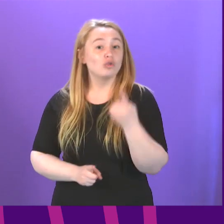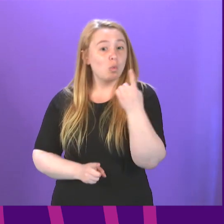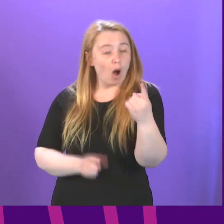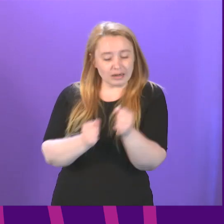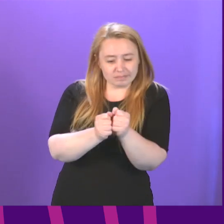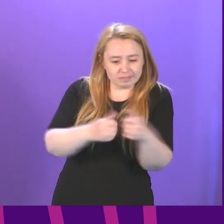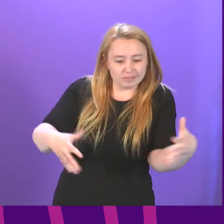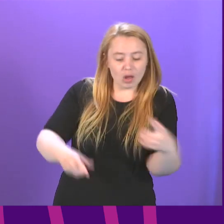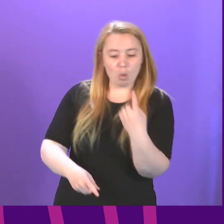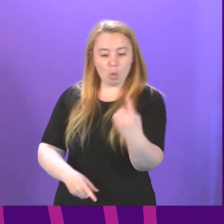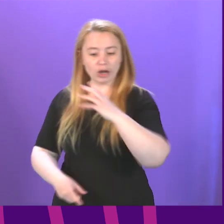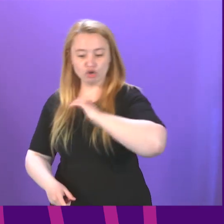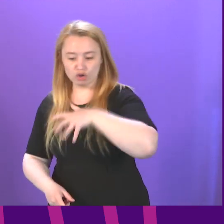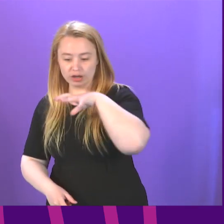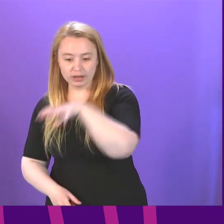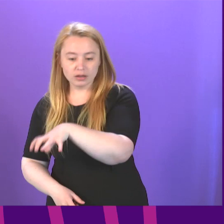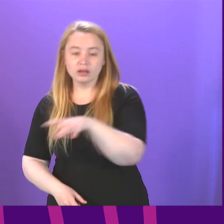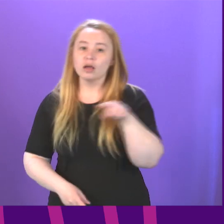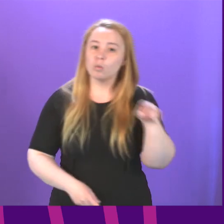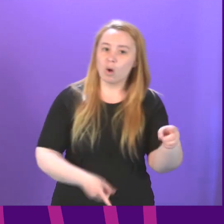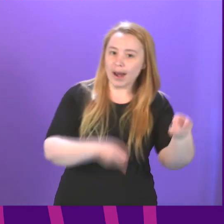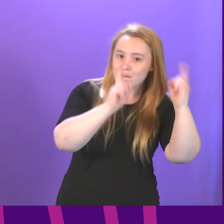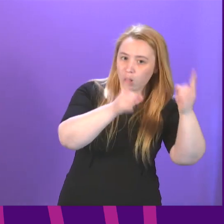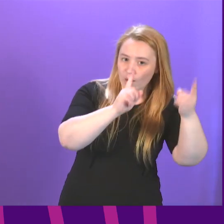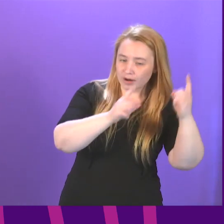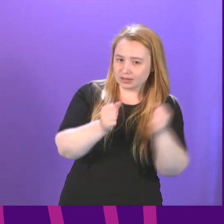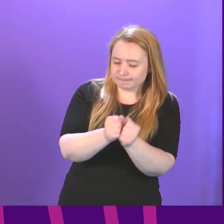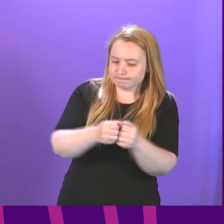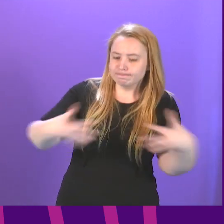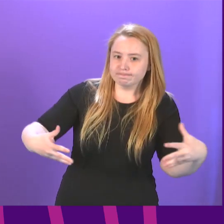one trade union and the college employers—although depending on the outcome of today’s negotiations,